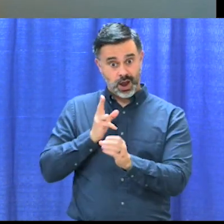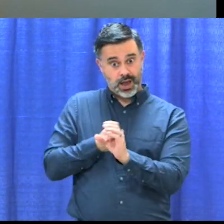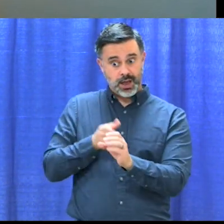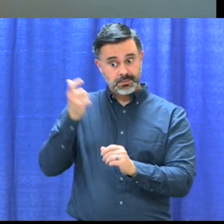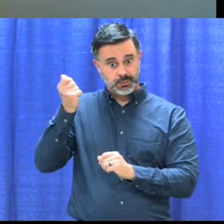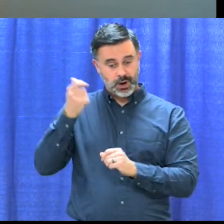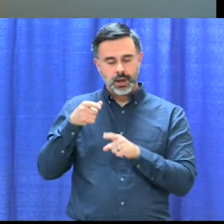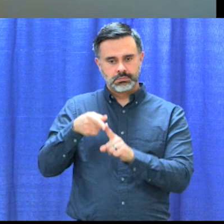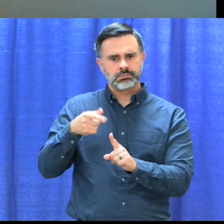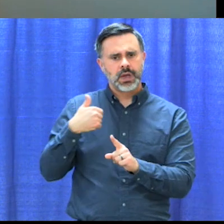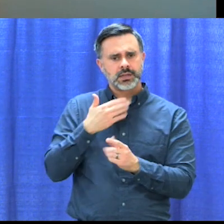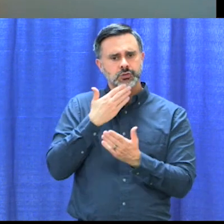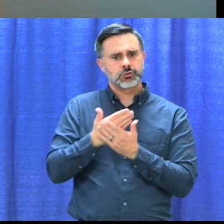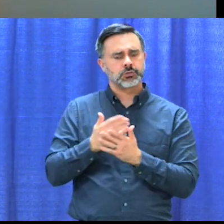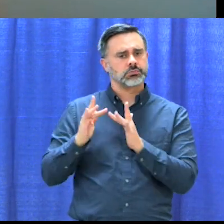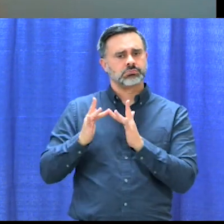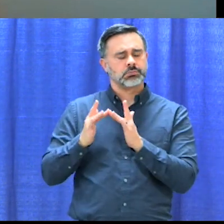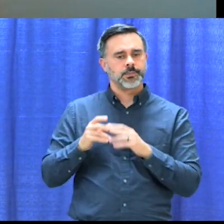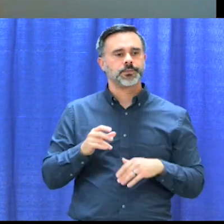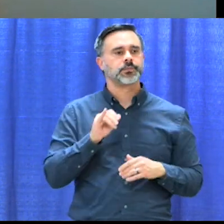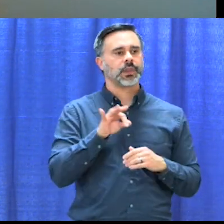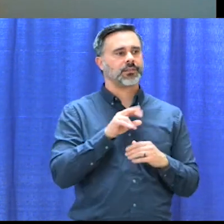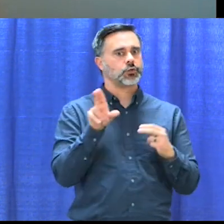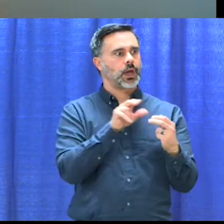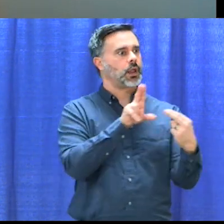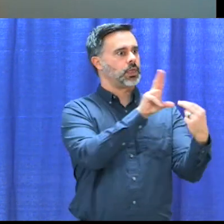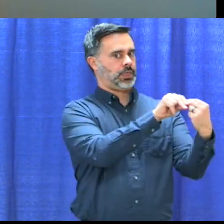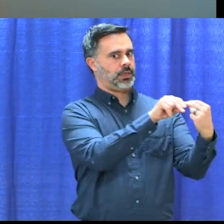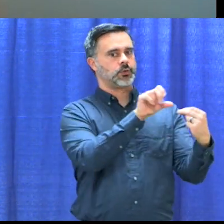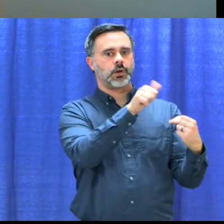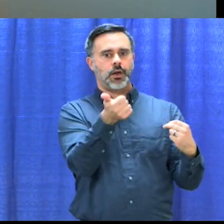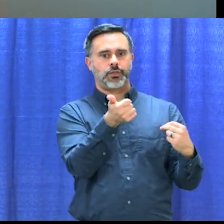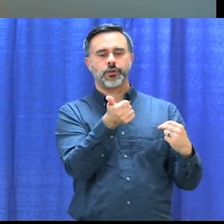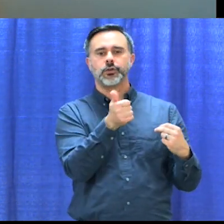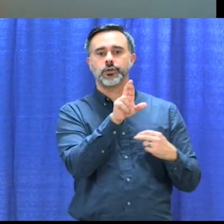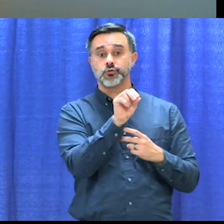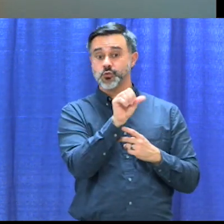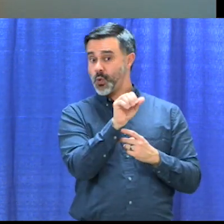Whether a device can roam on to another service providers network depends on other factors.